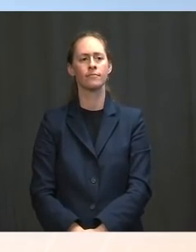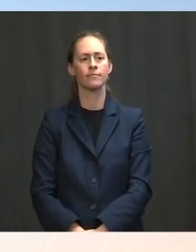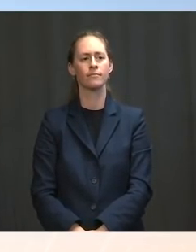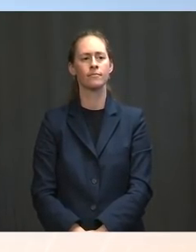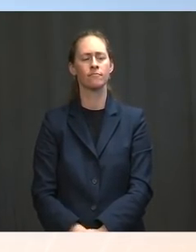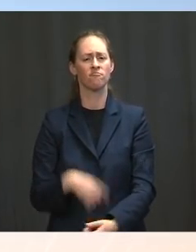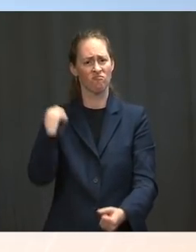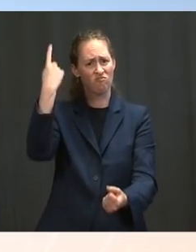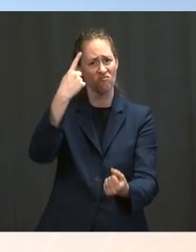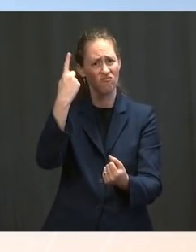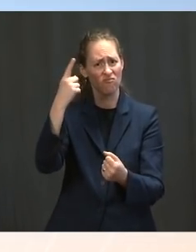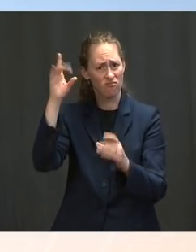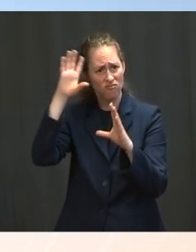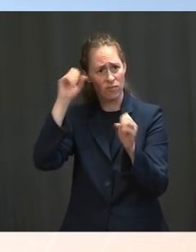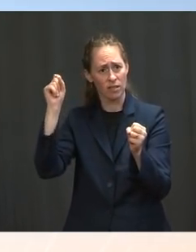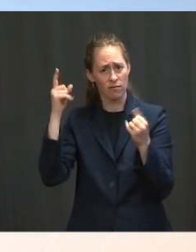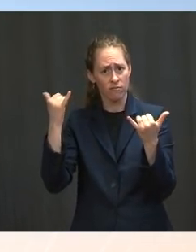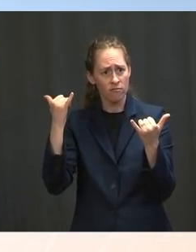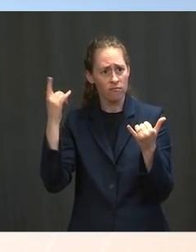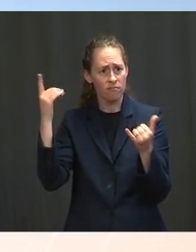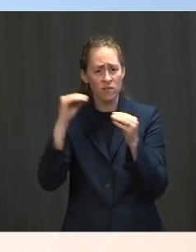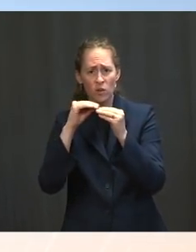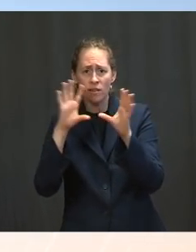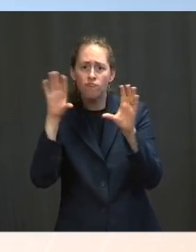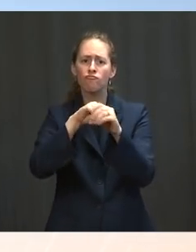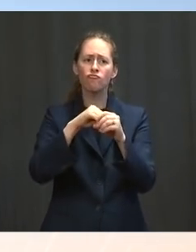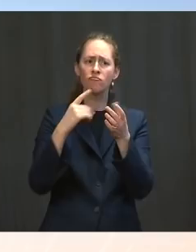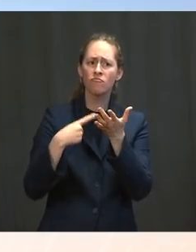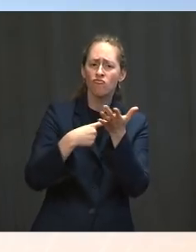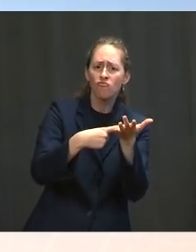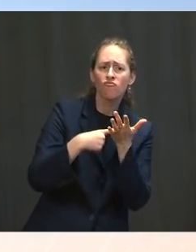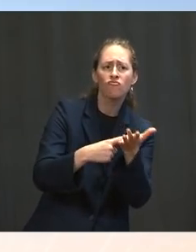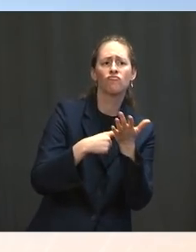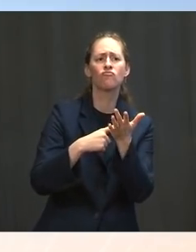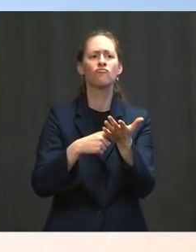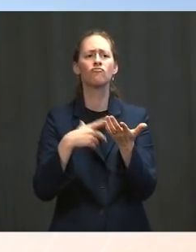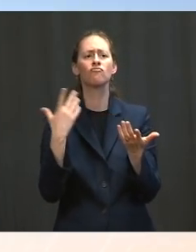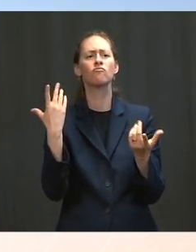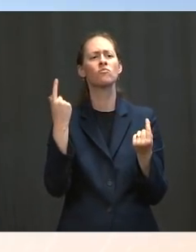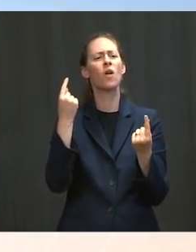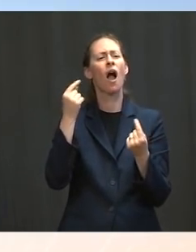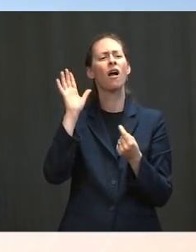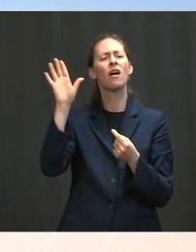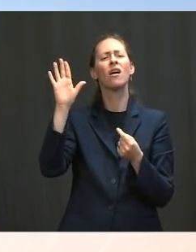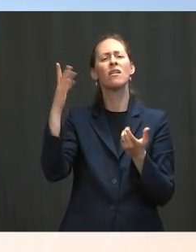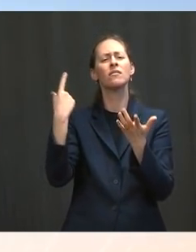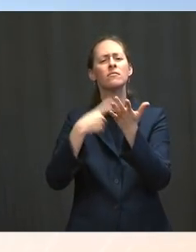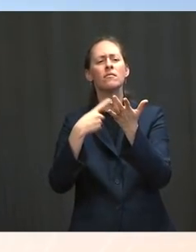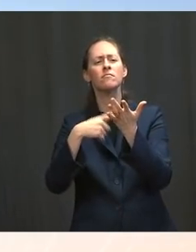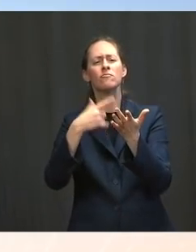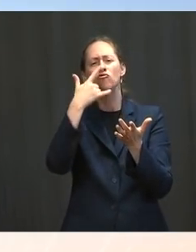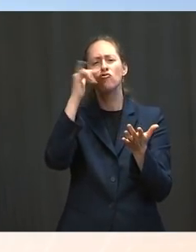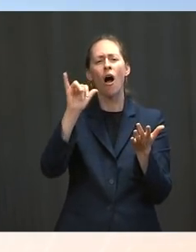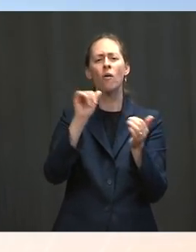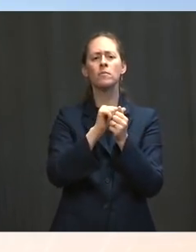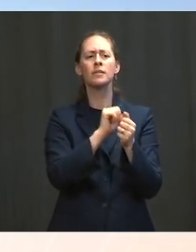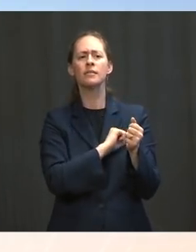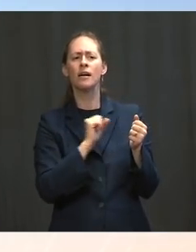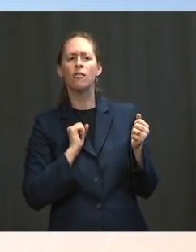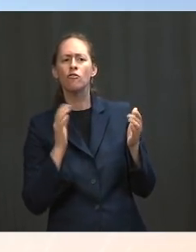What is his conversation about this with senators, as well as congressional leaders? Has he talked about that with them? Or what does he feel about it?